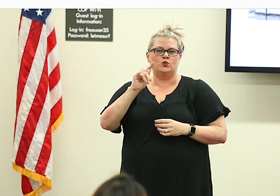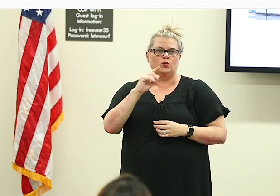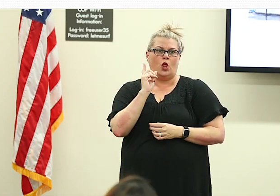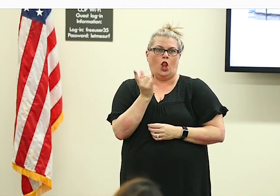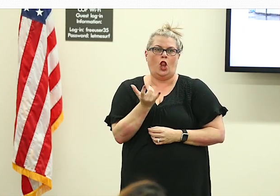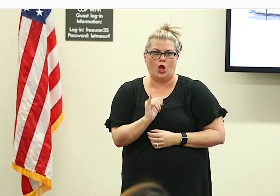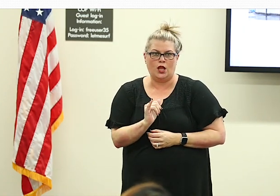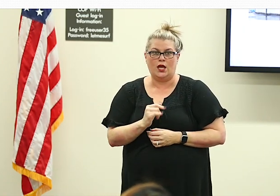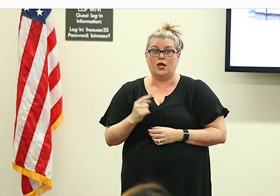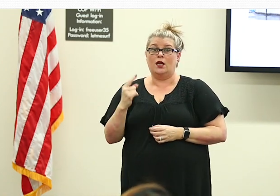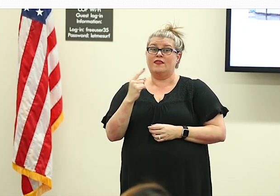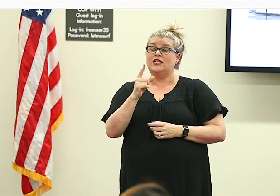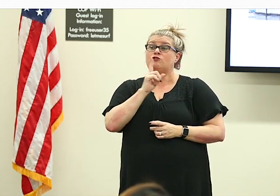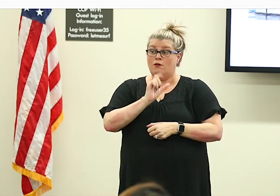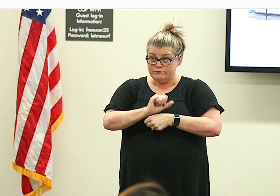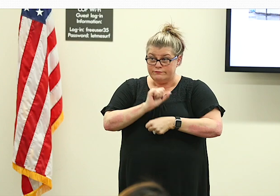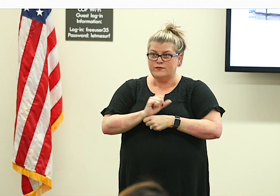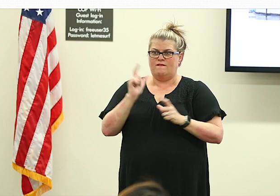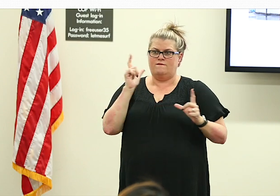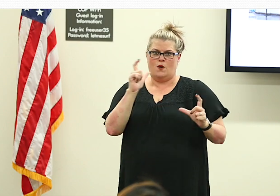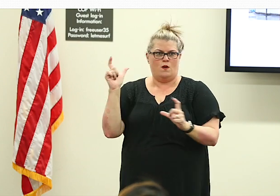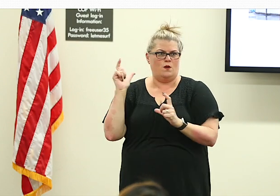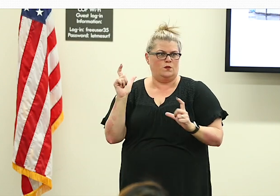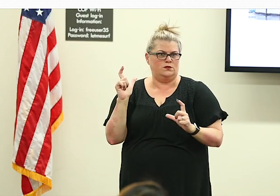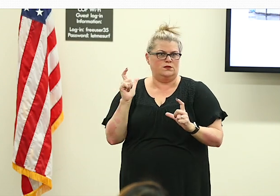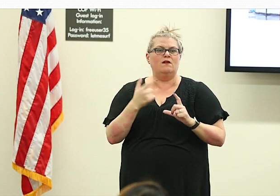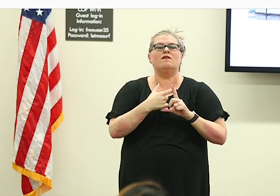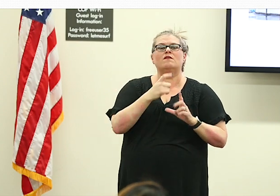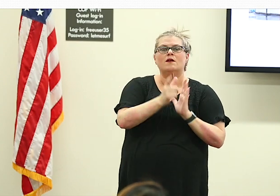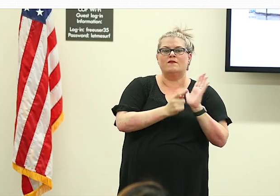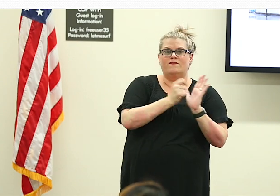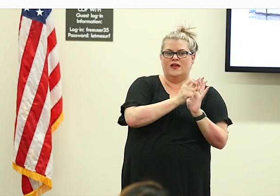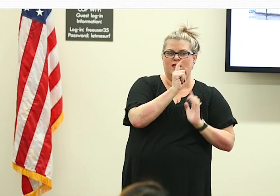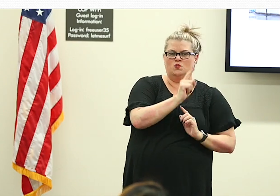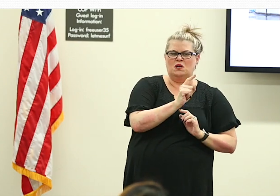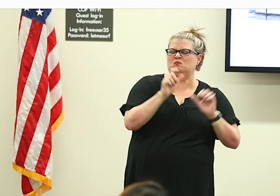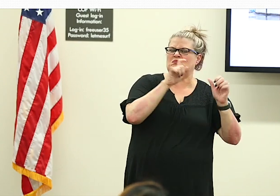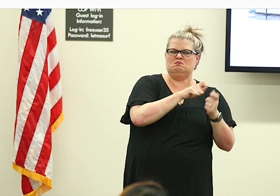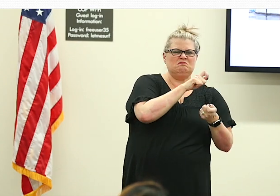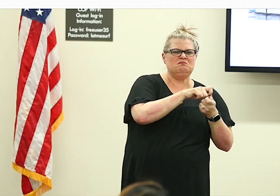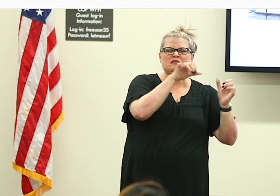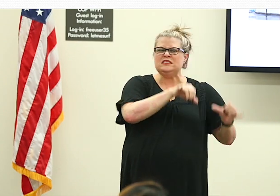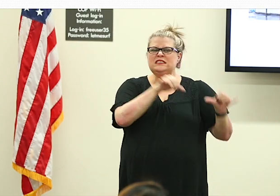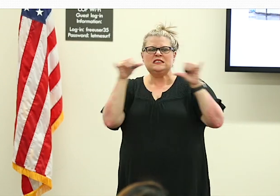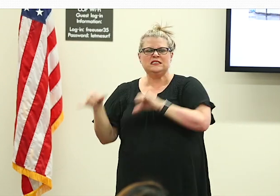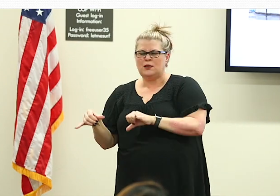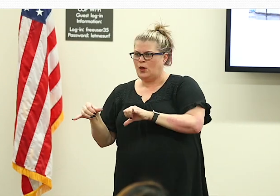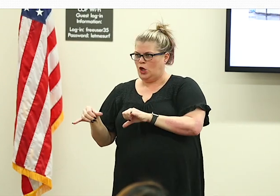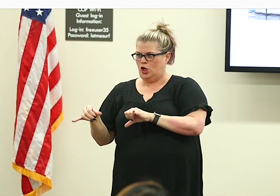these are pictures of Phase 1. Which is very similar to Phase 2 units.